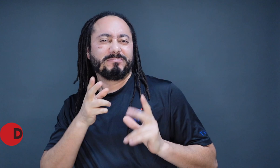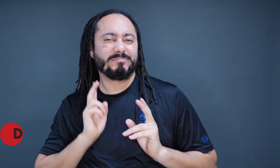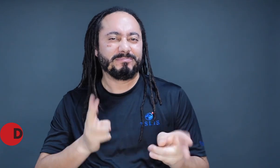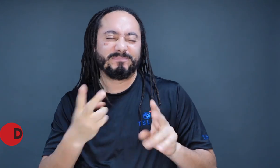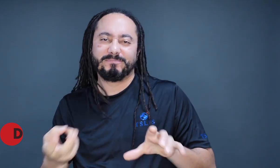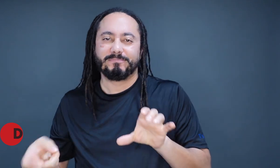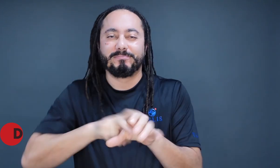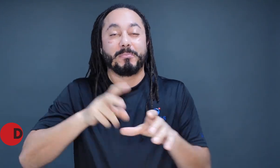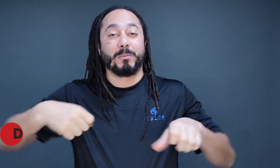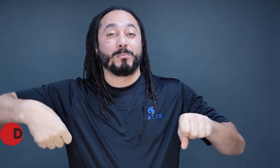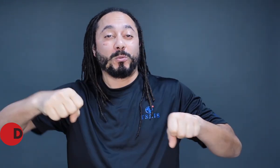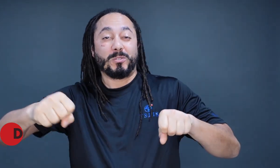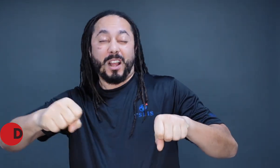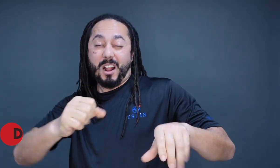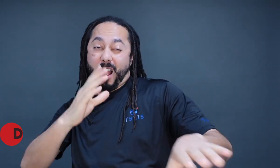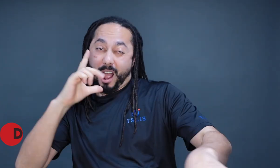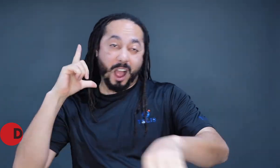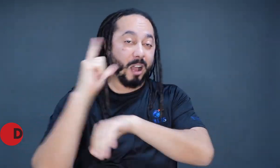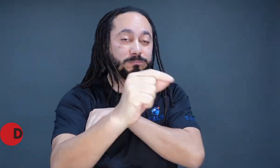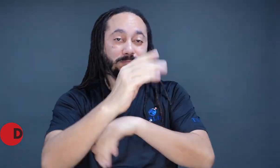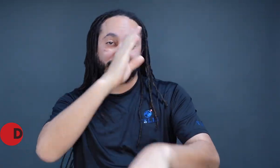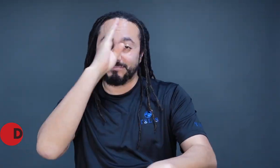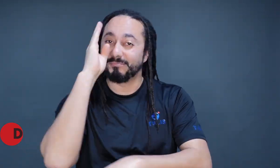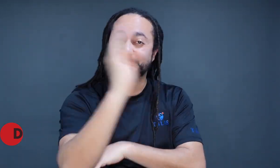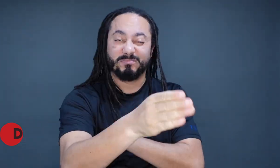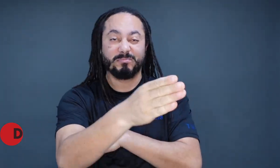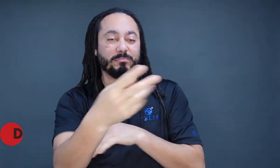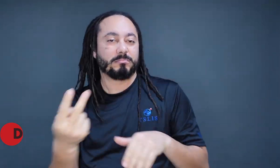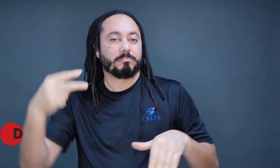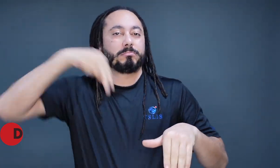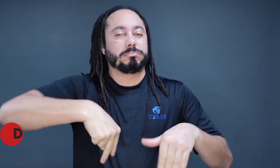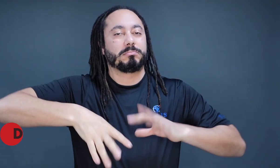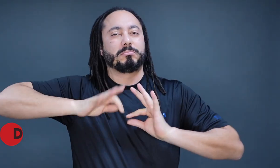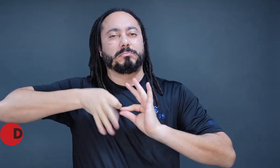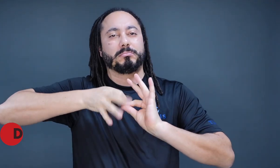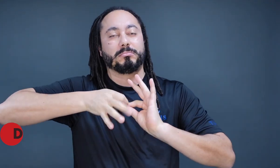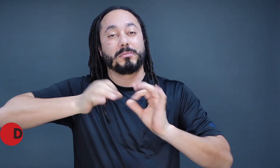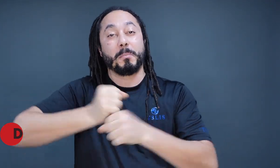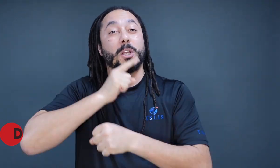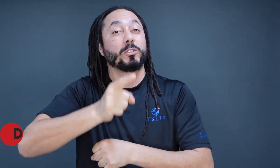my motorcycle and flew over there to interpret to make sure the Deaf